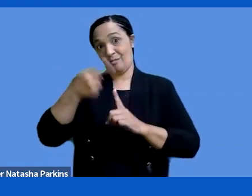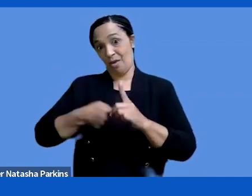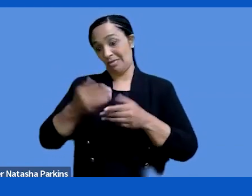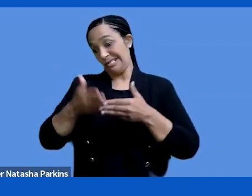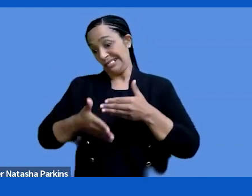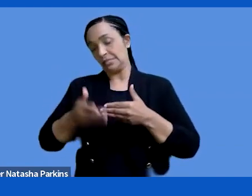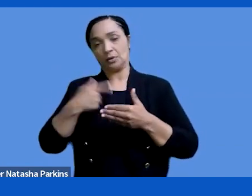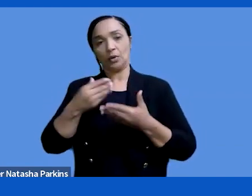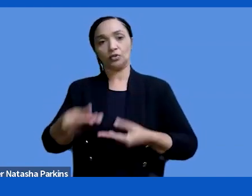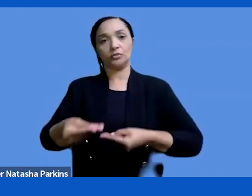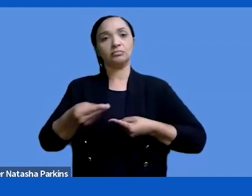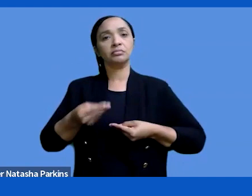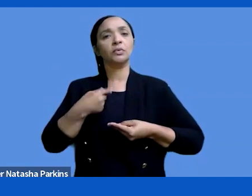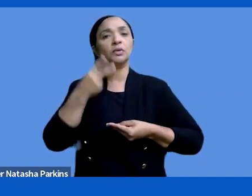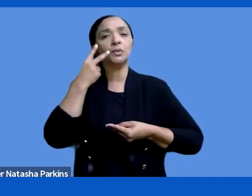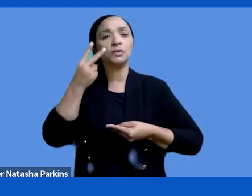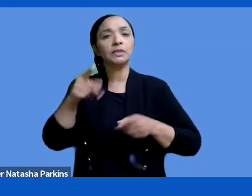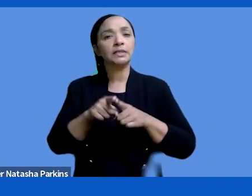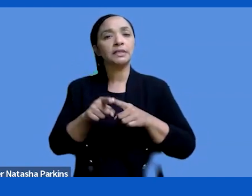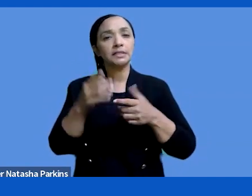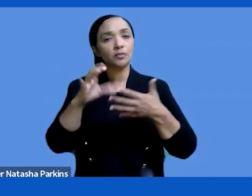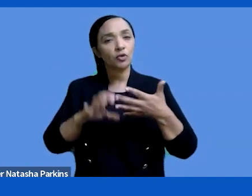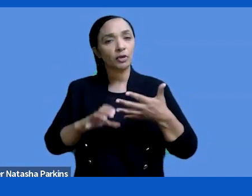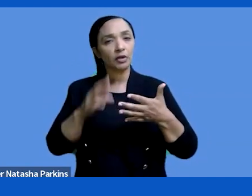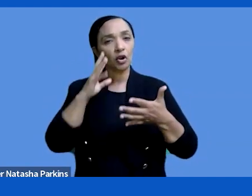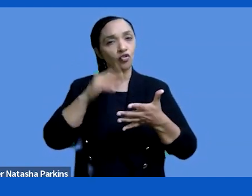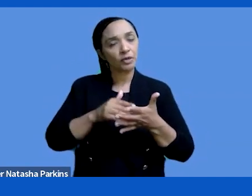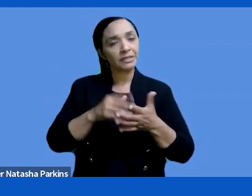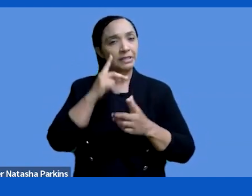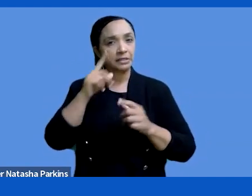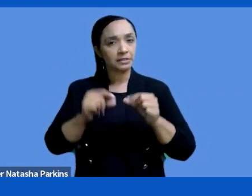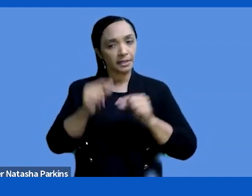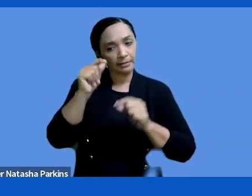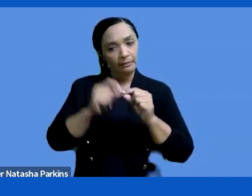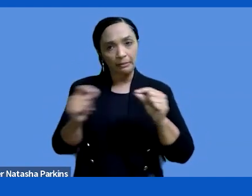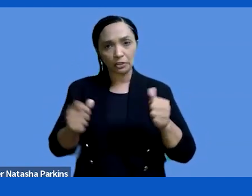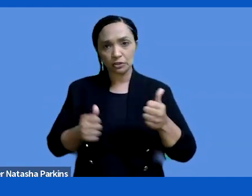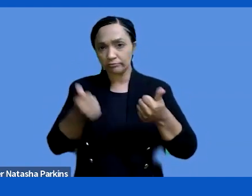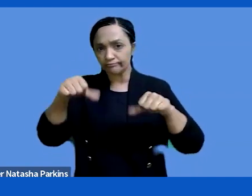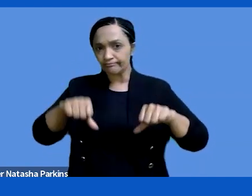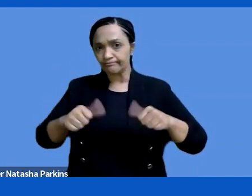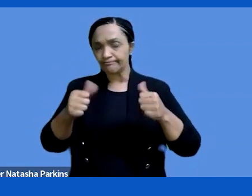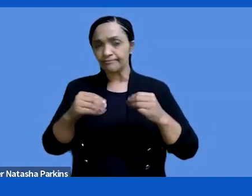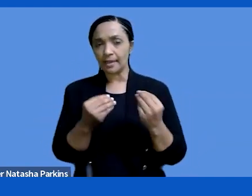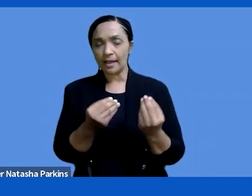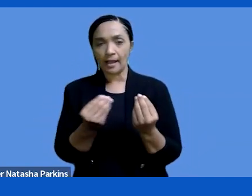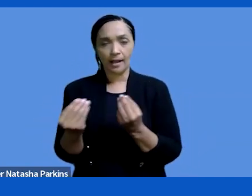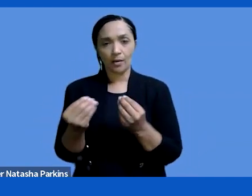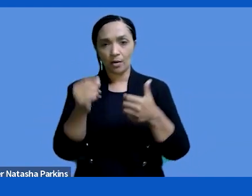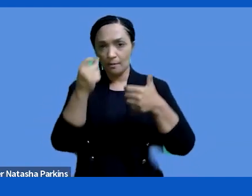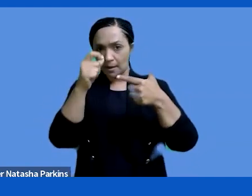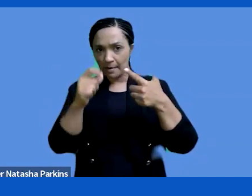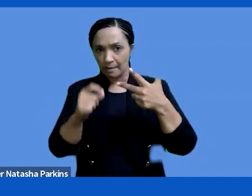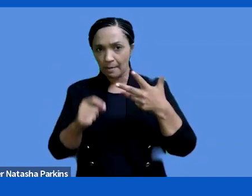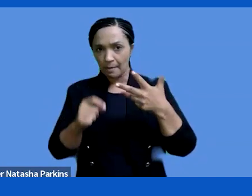by using the same tests and probably on the same set of websites or domains they're looking at.